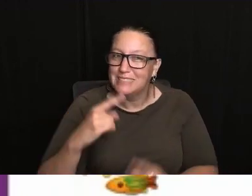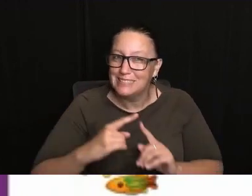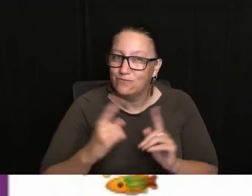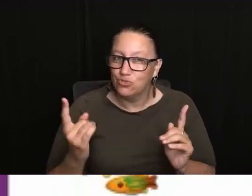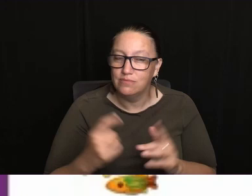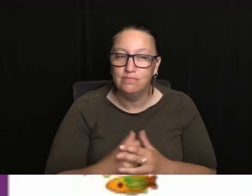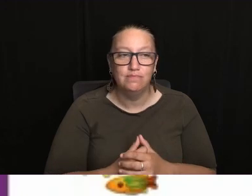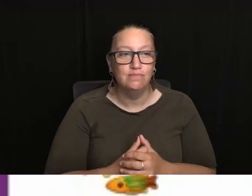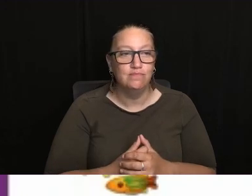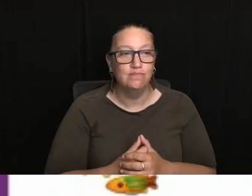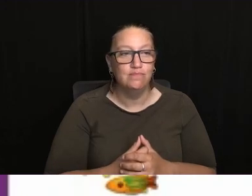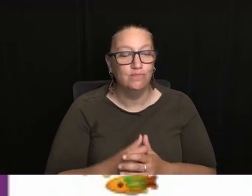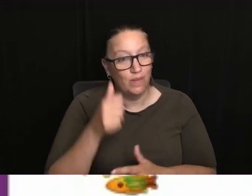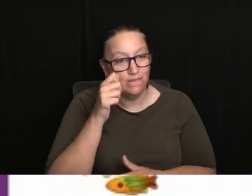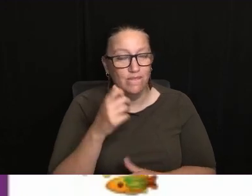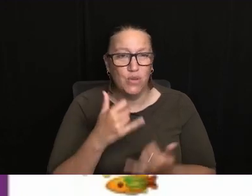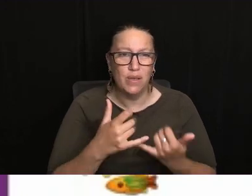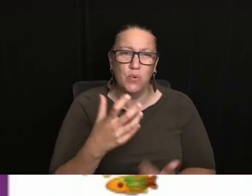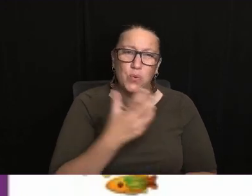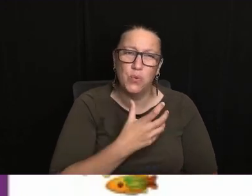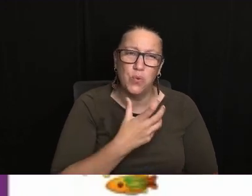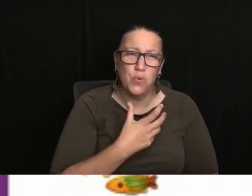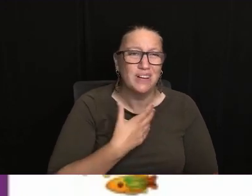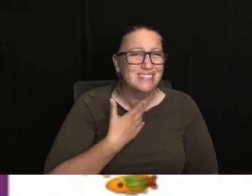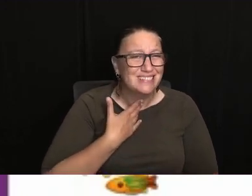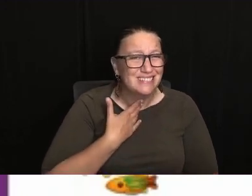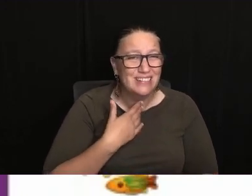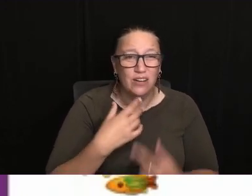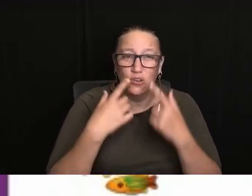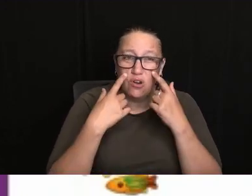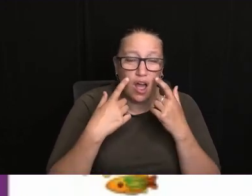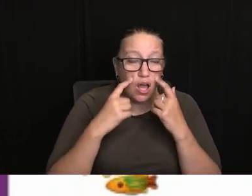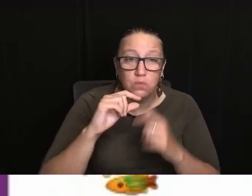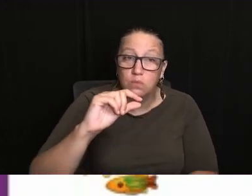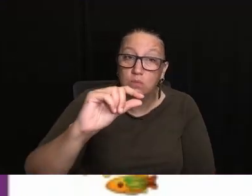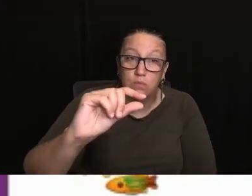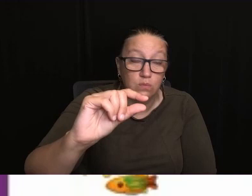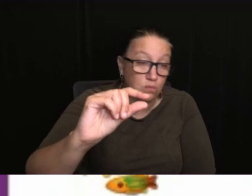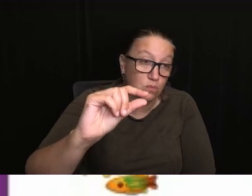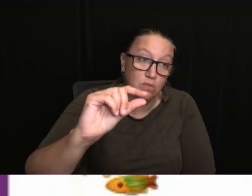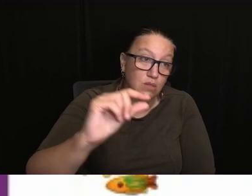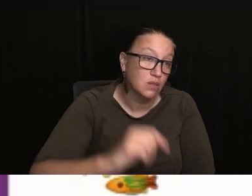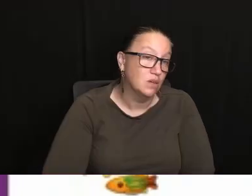he had a horse cry, very tiny cry which I forgot to say at the start she noticed that there was